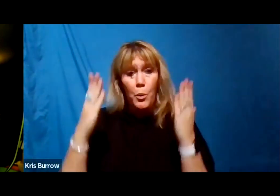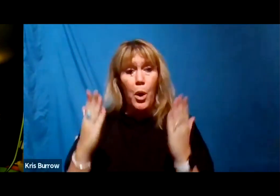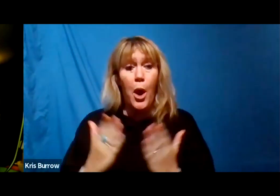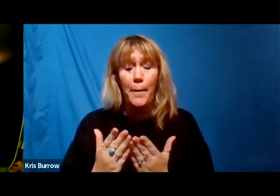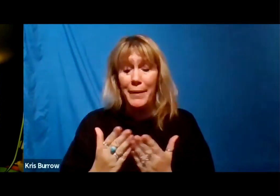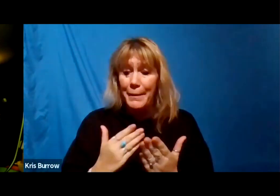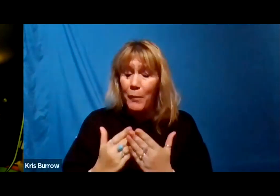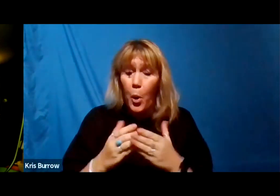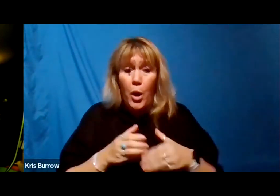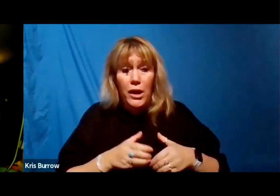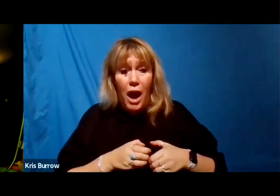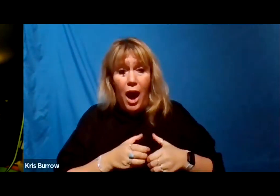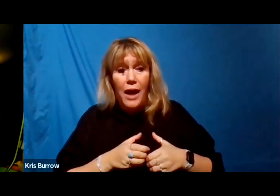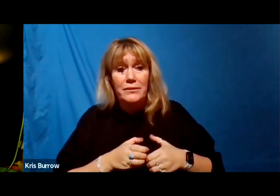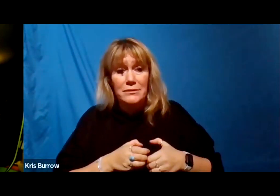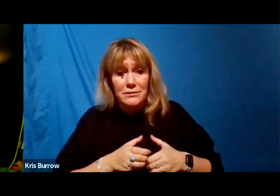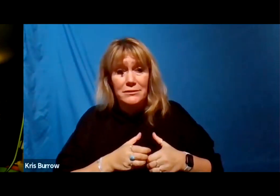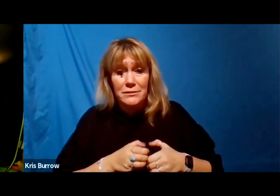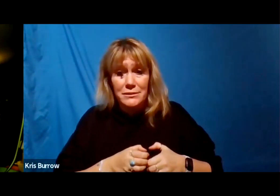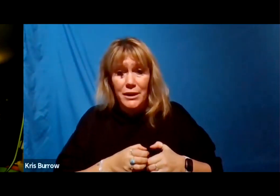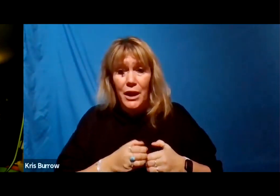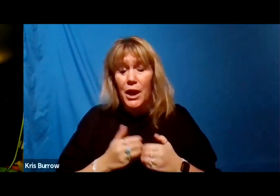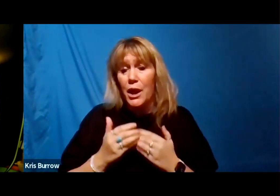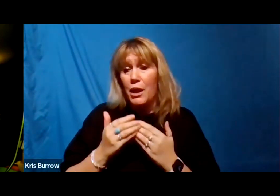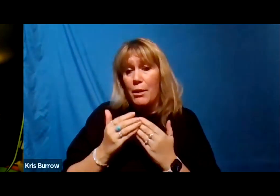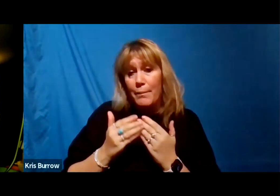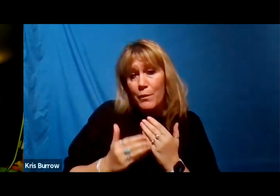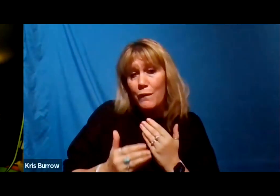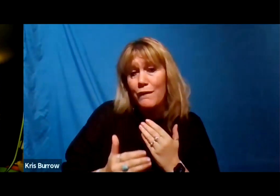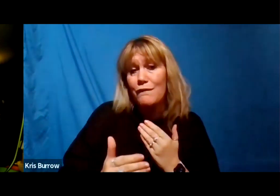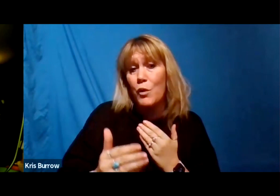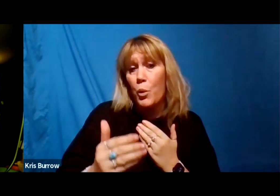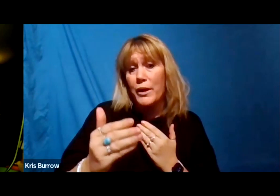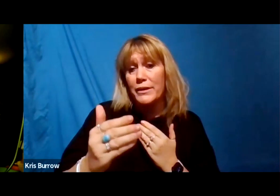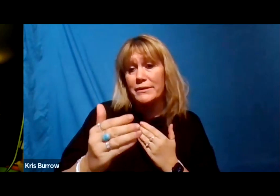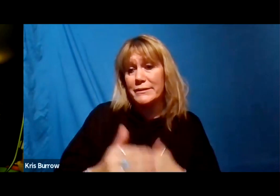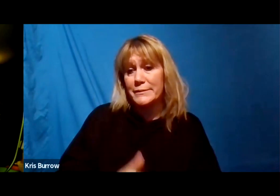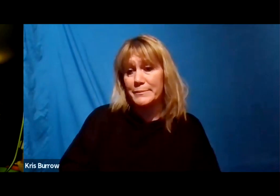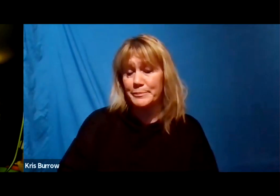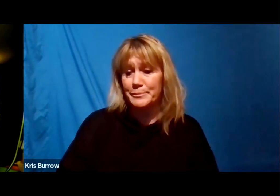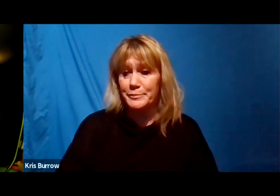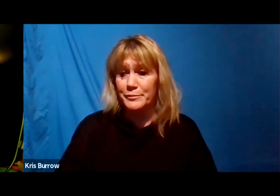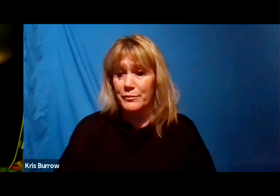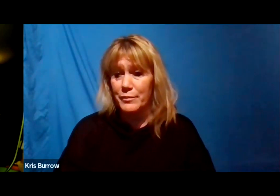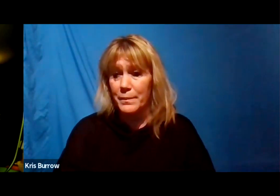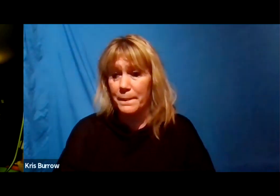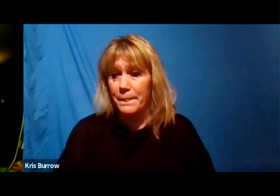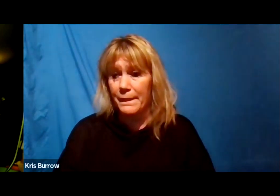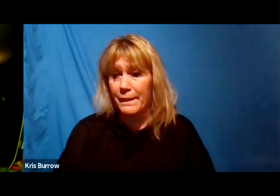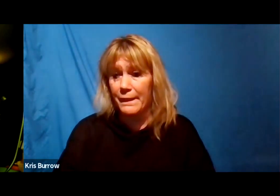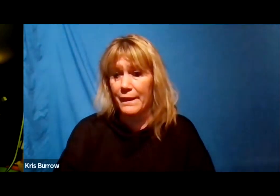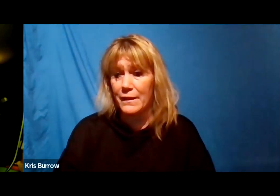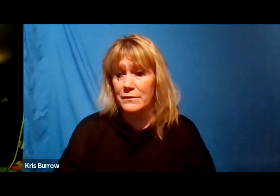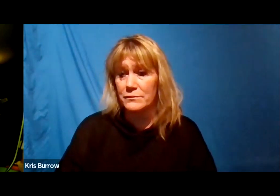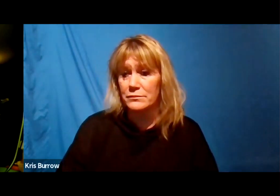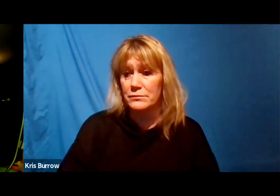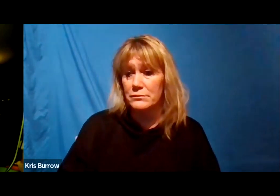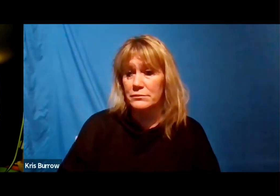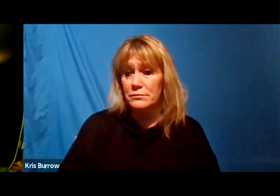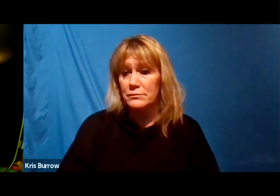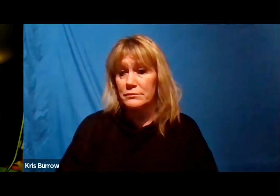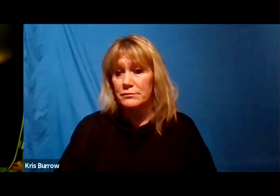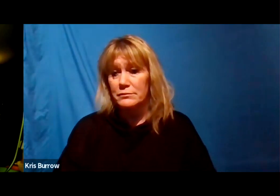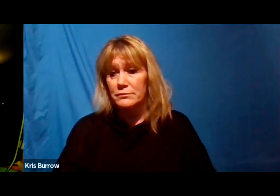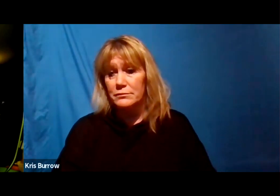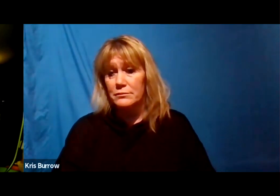of fur and fight and claw and you will